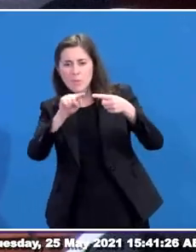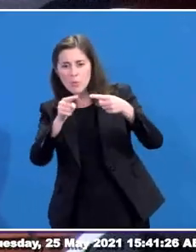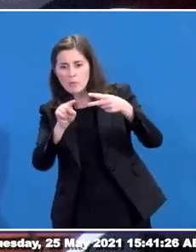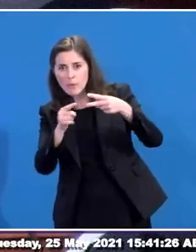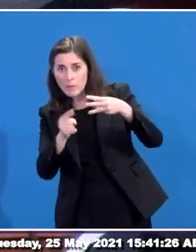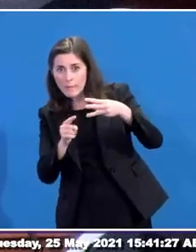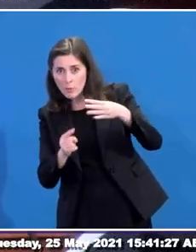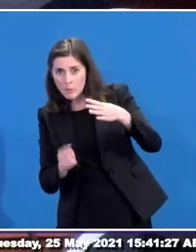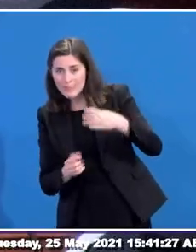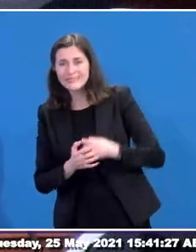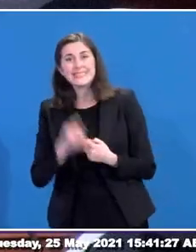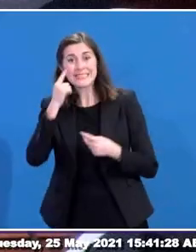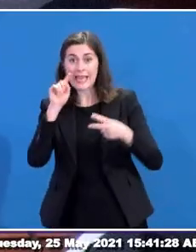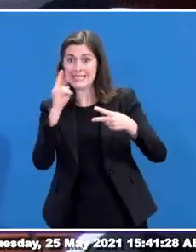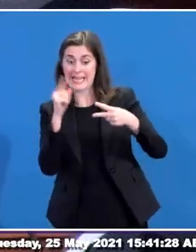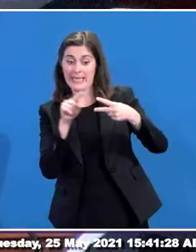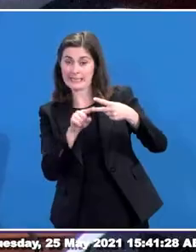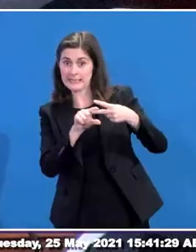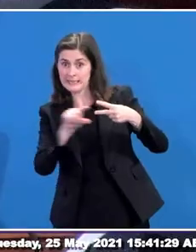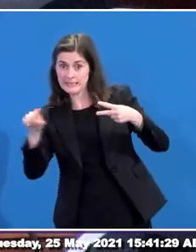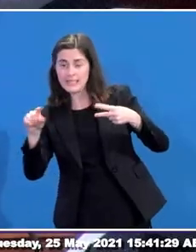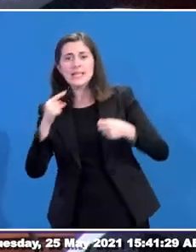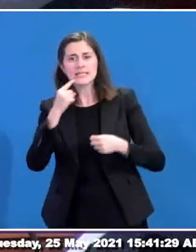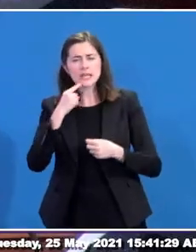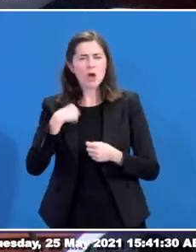and the second dot point says: Having weighed up the evidence available to me,